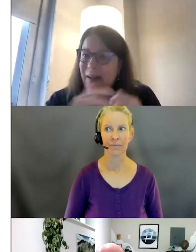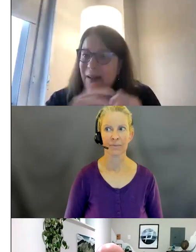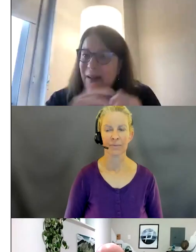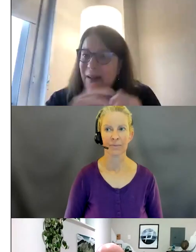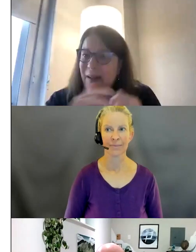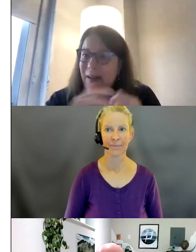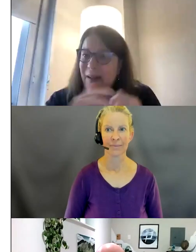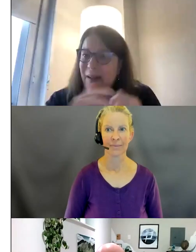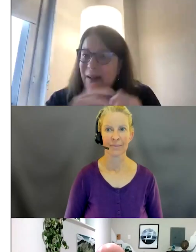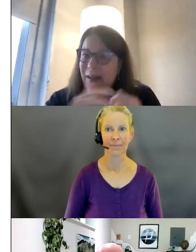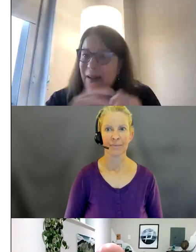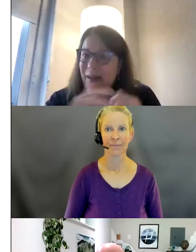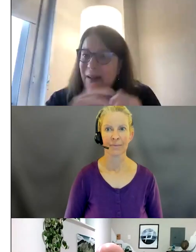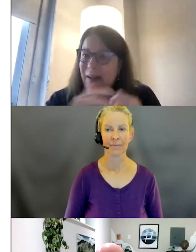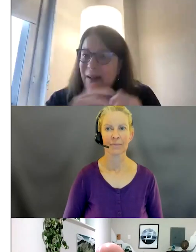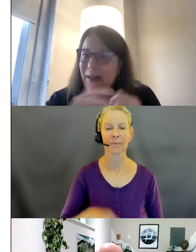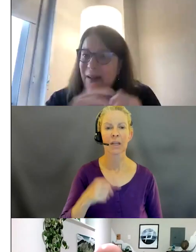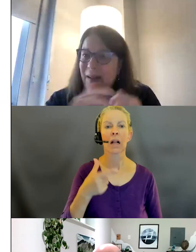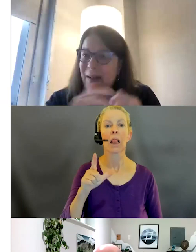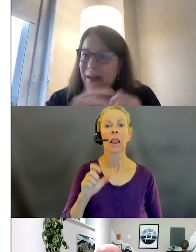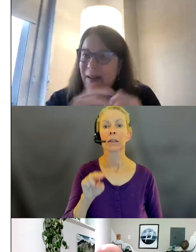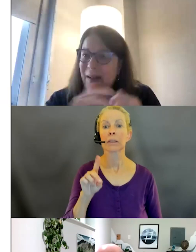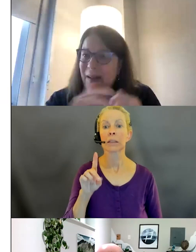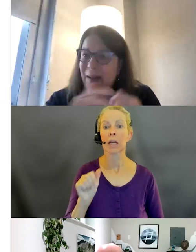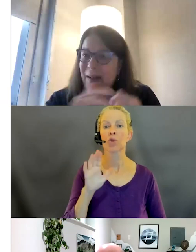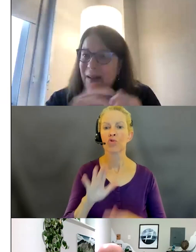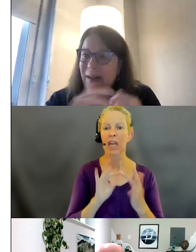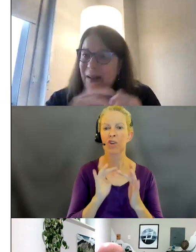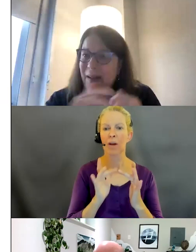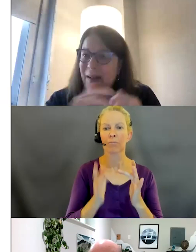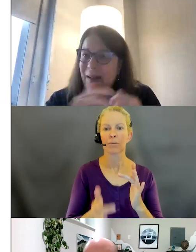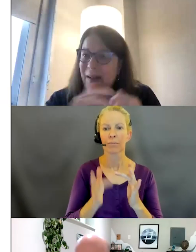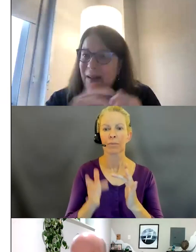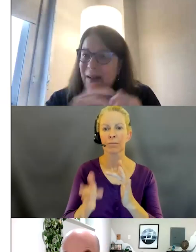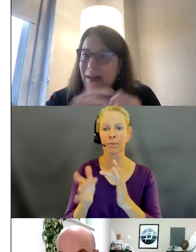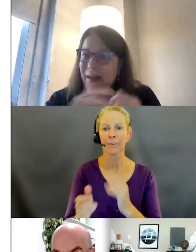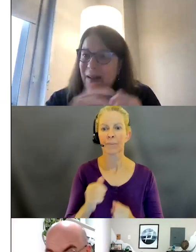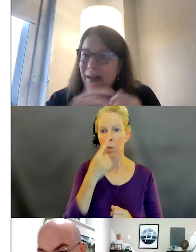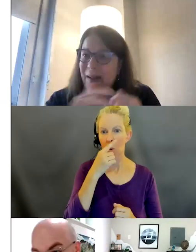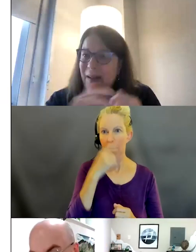Jay: Hey, Glenda, your Internet -- could you try turning your video off,